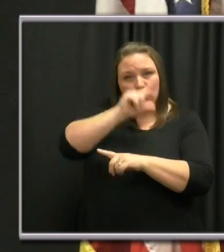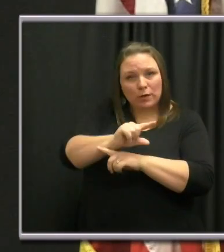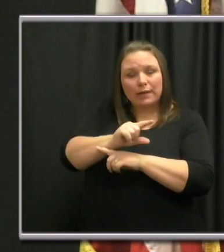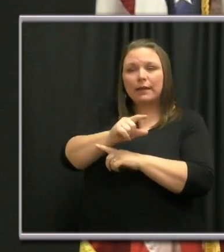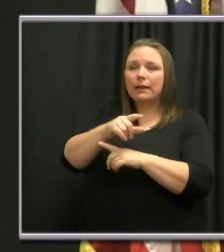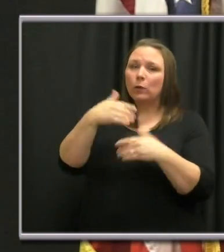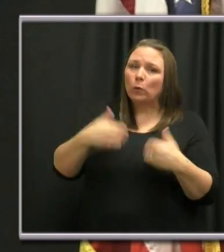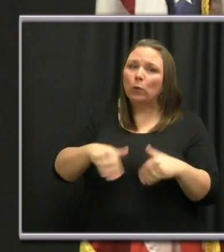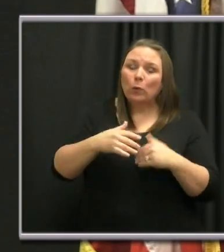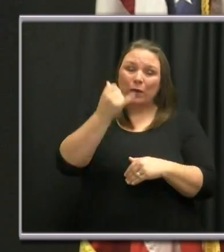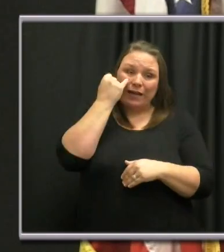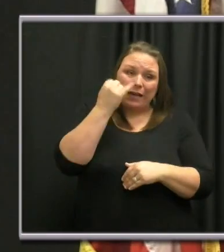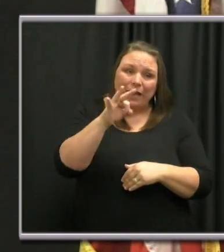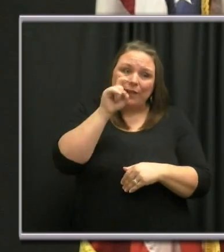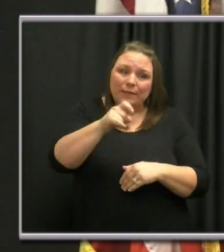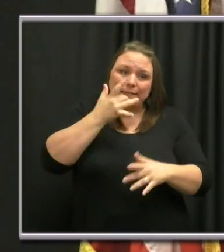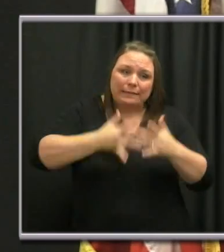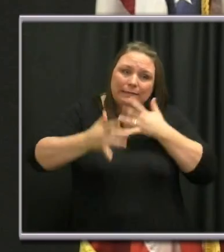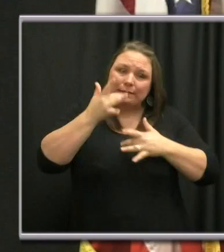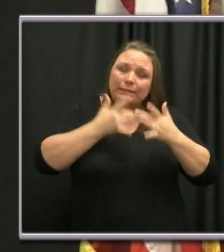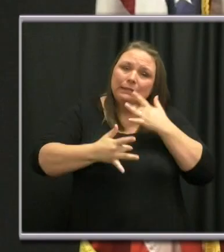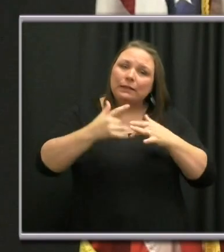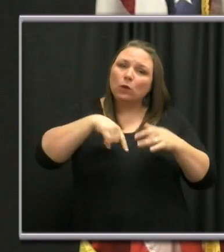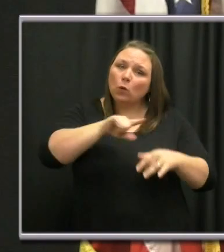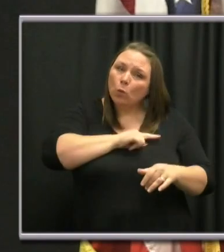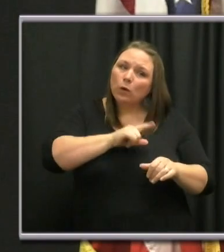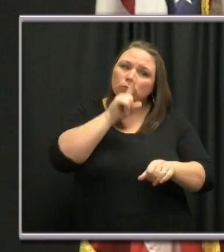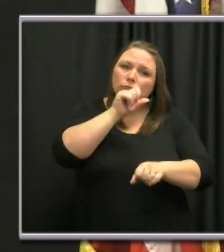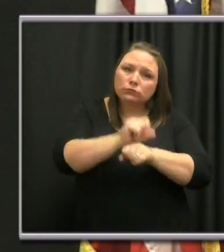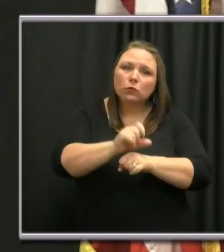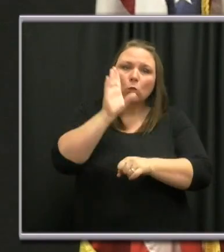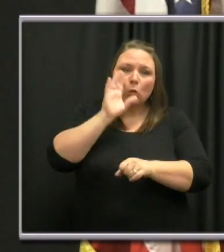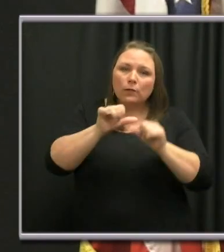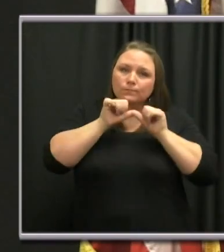GREEK PHYSICIAN HIPPOCRATES